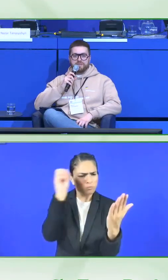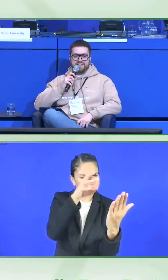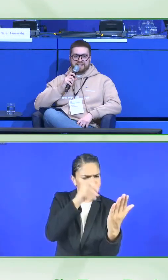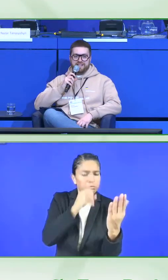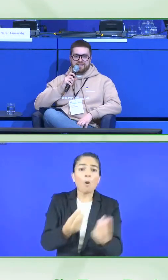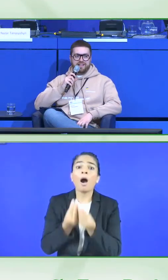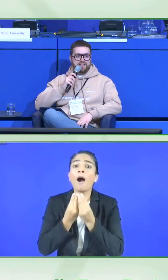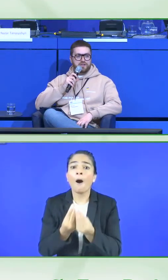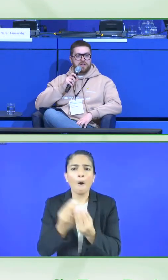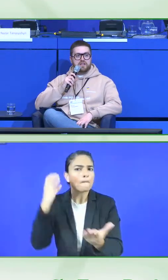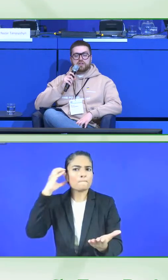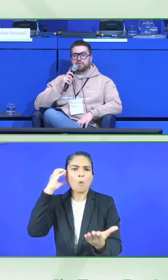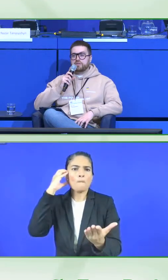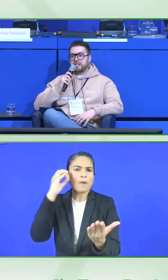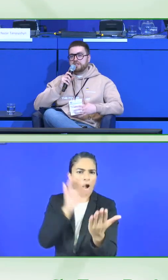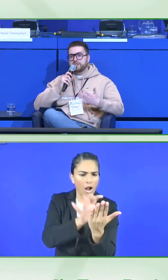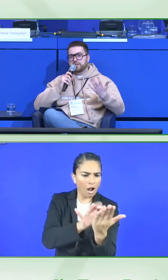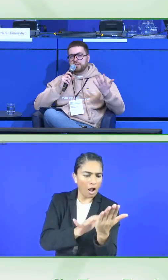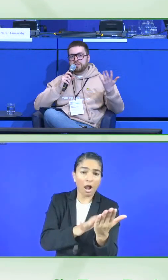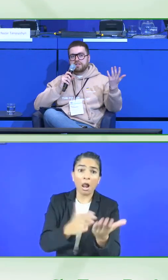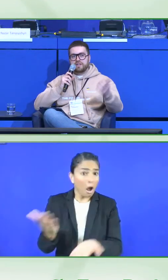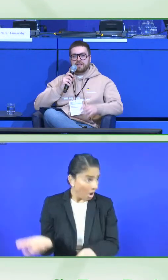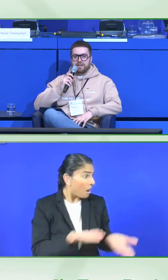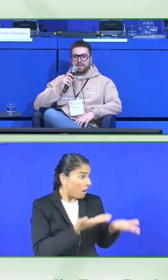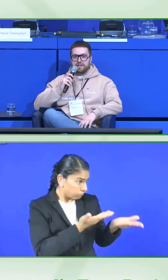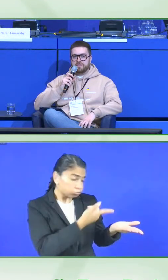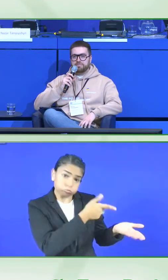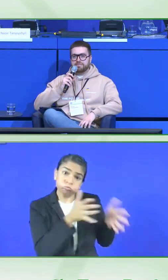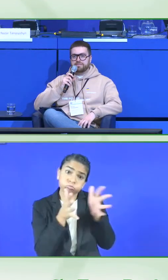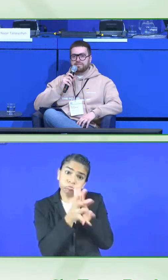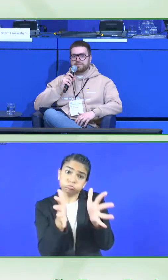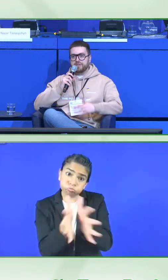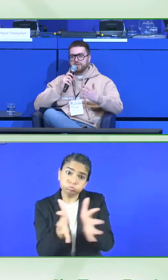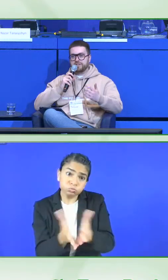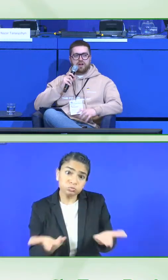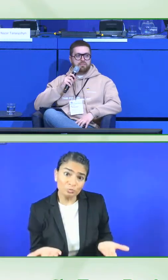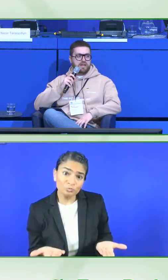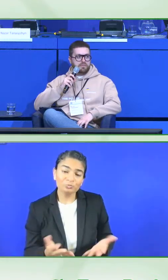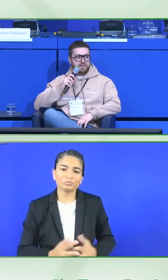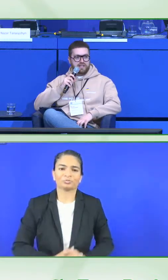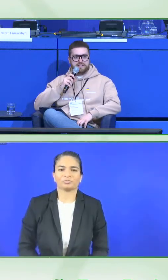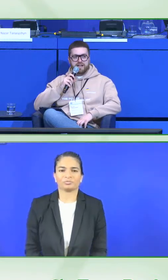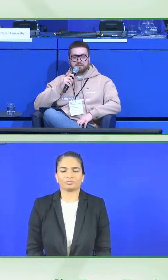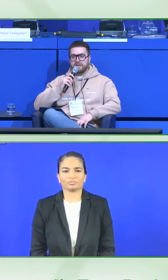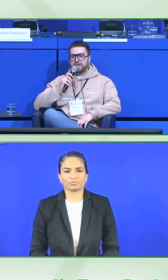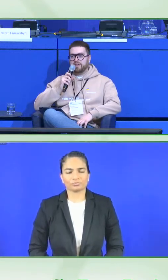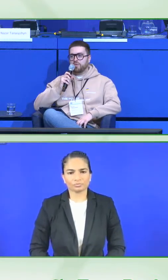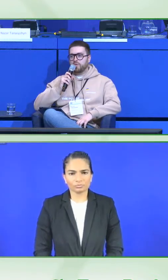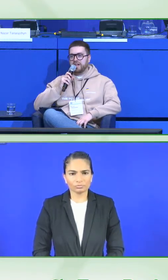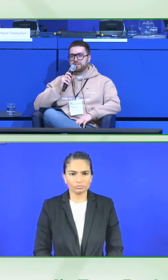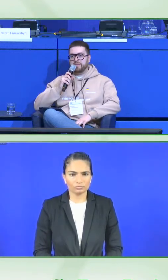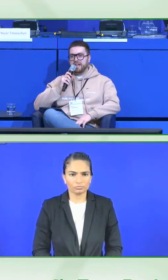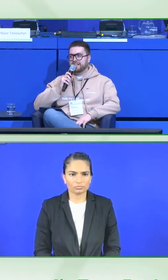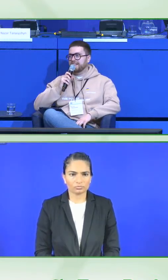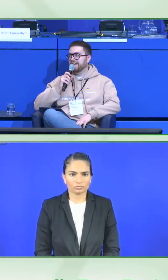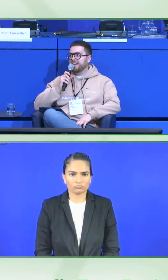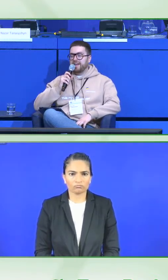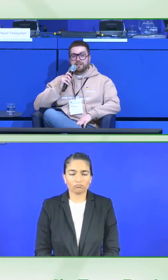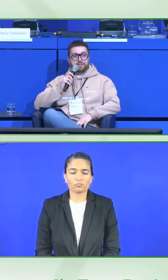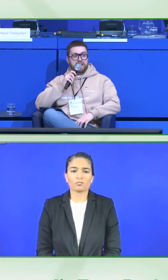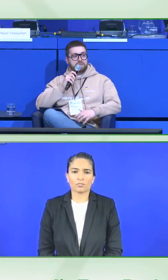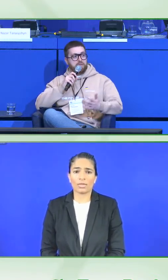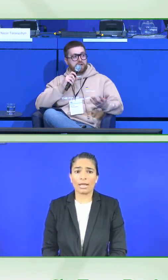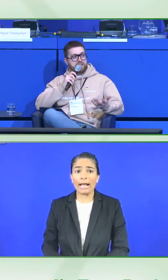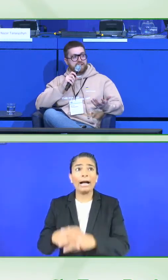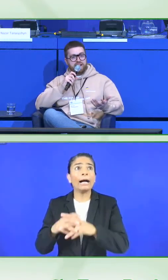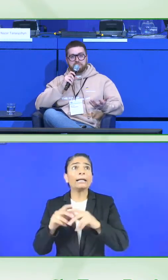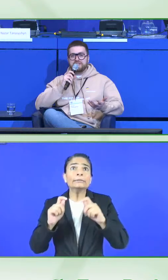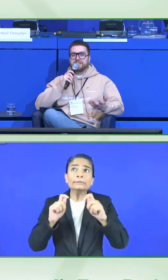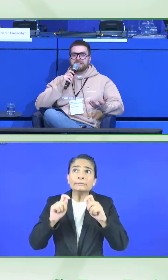Since the implementation of the proactive mechanism, in total, over 46,800 persons with